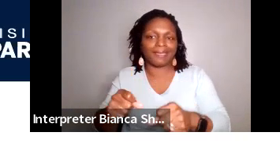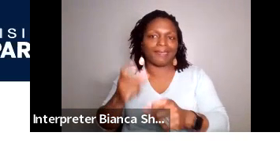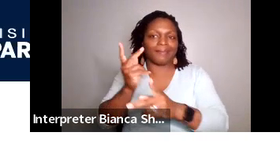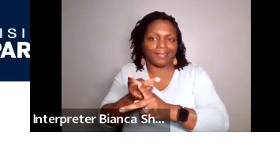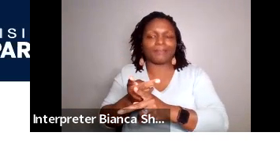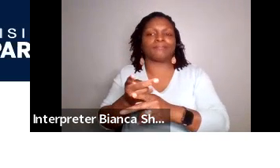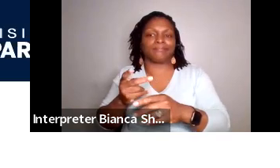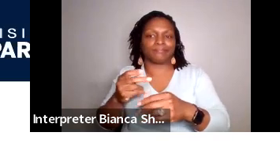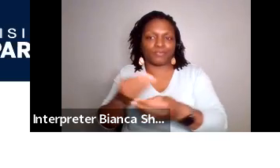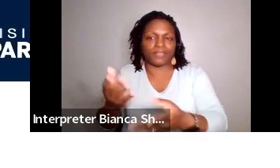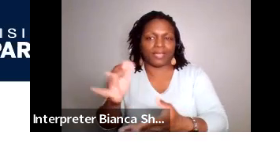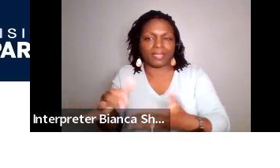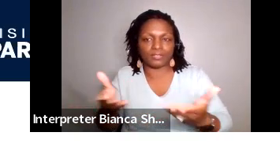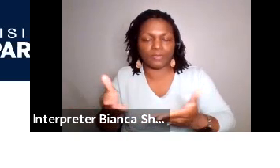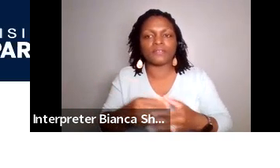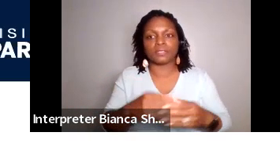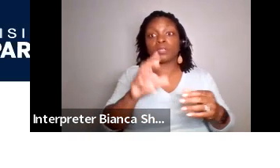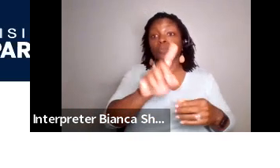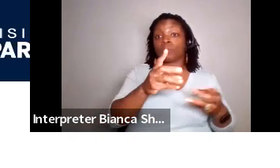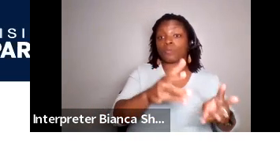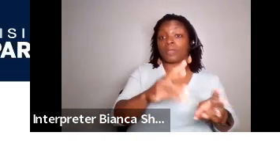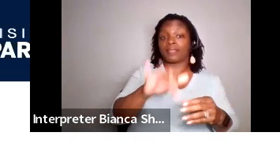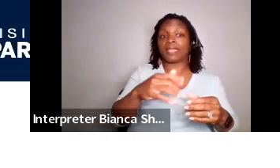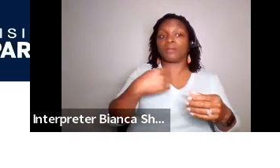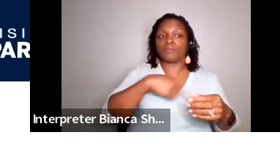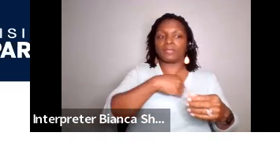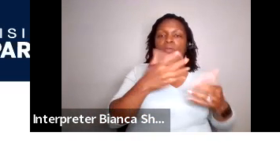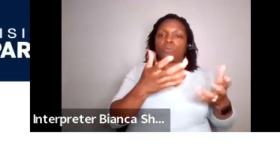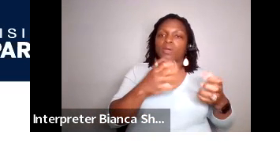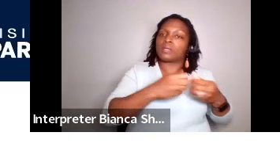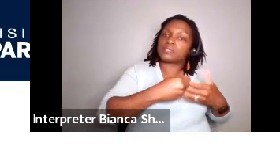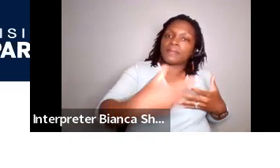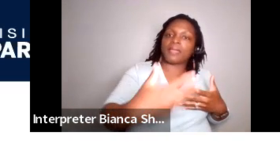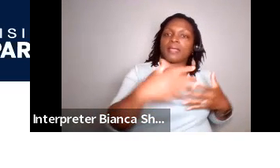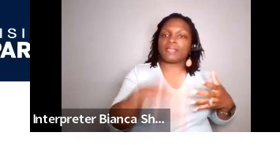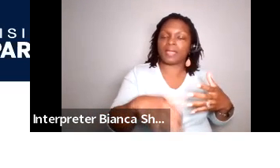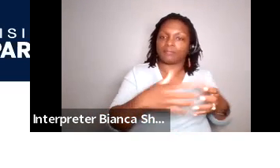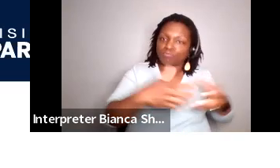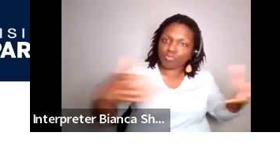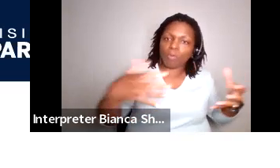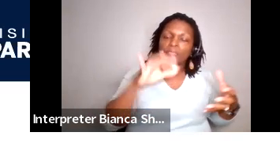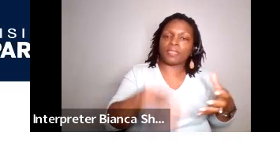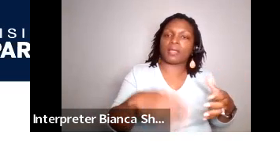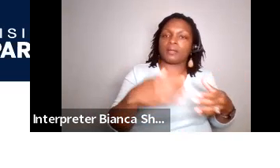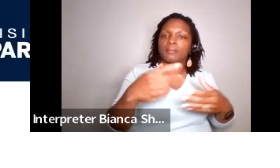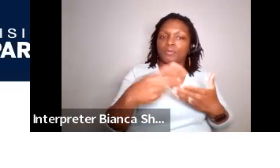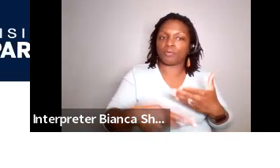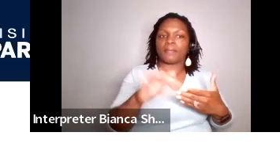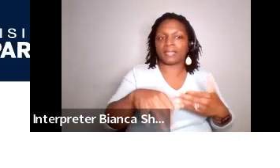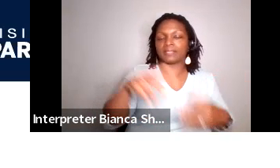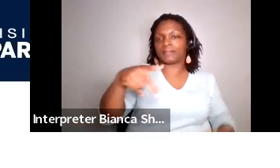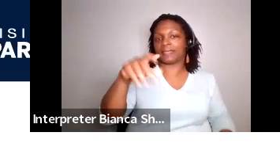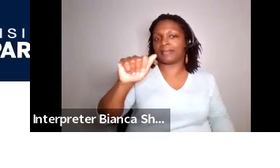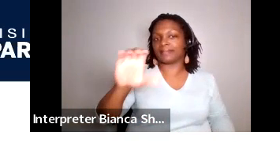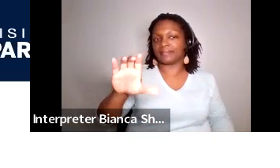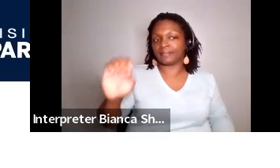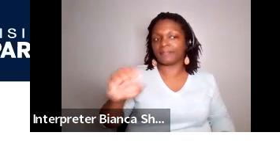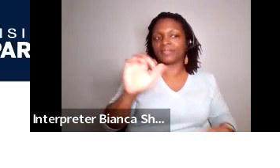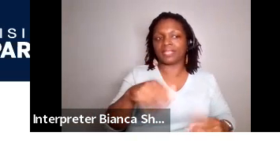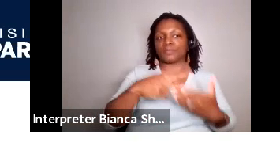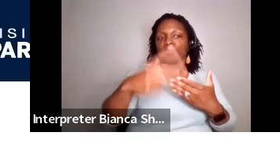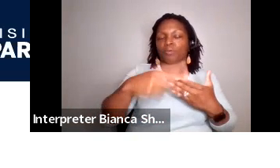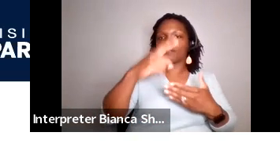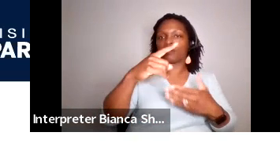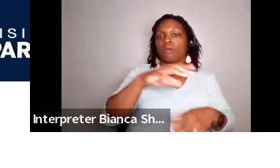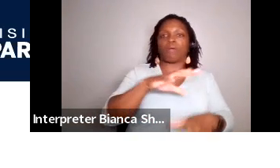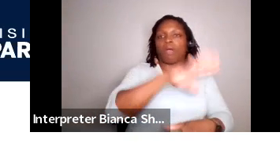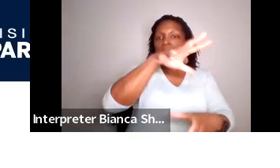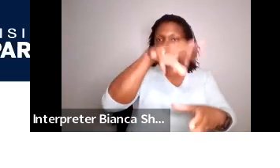But one of the ways is expanding these How many community based services through this program, known as Pace, and it's. It's an acronym for program for the all-inclusive care for the elderly and so